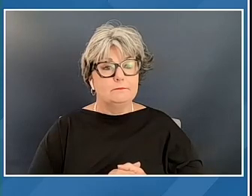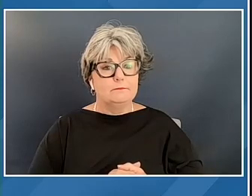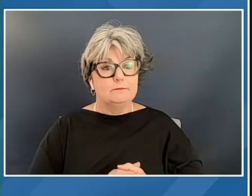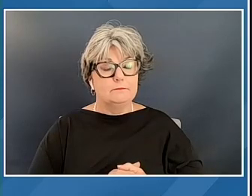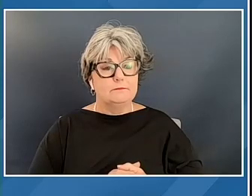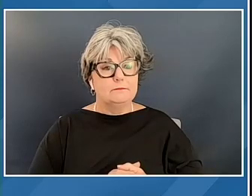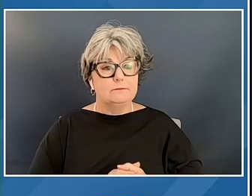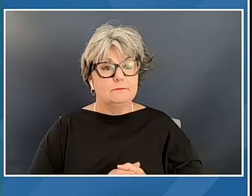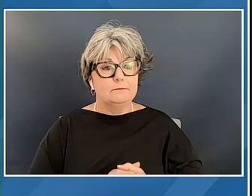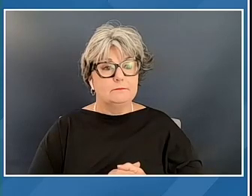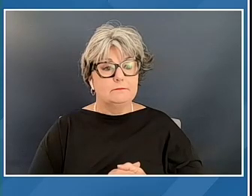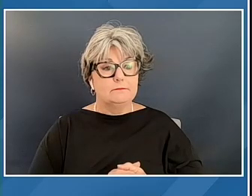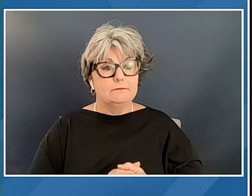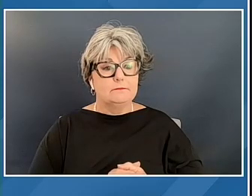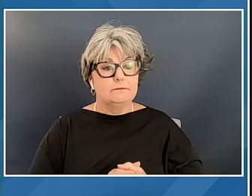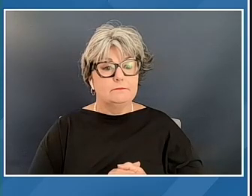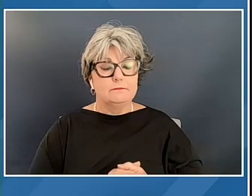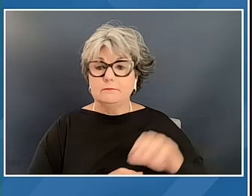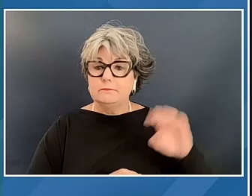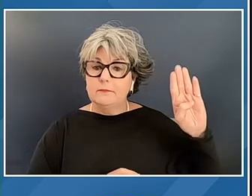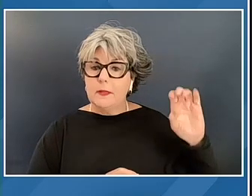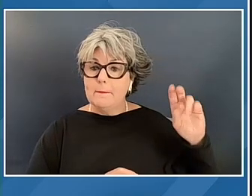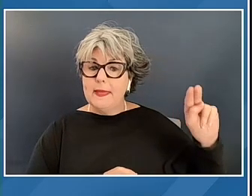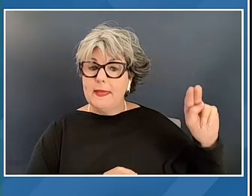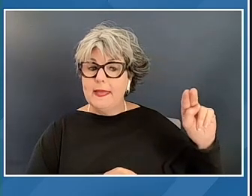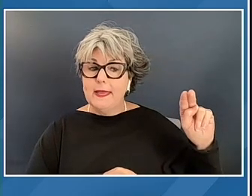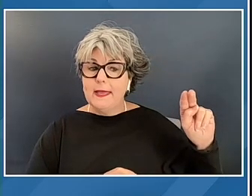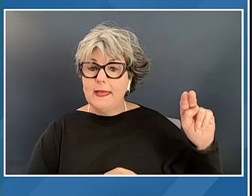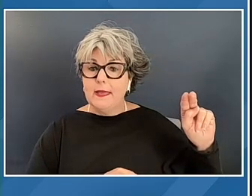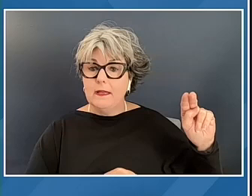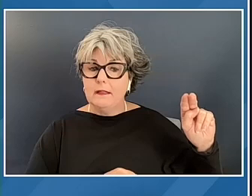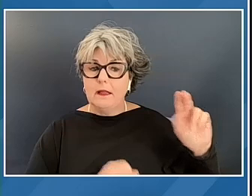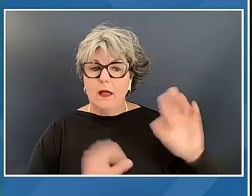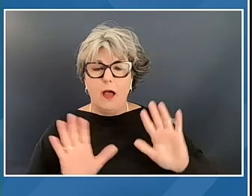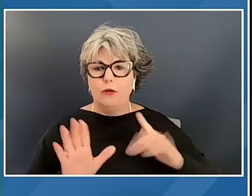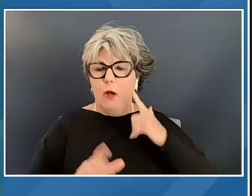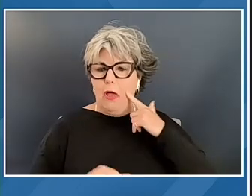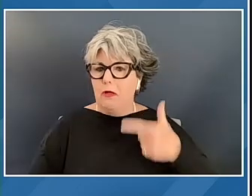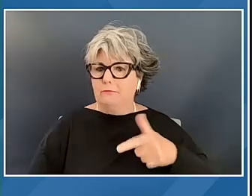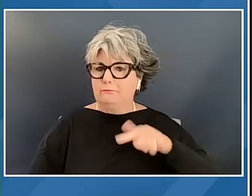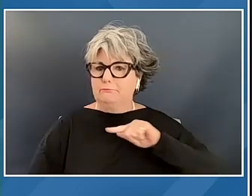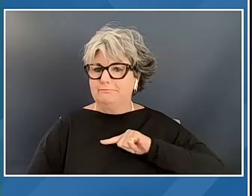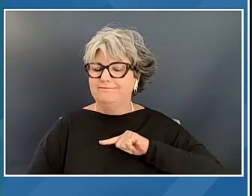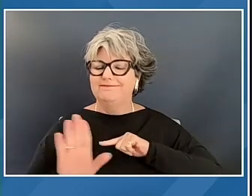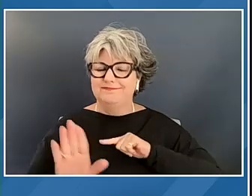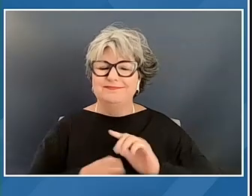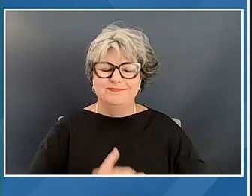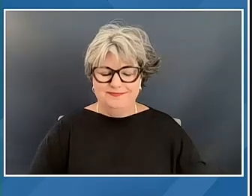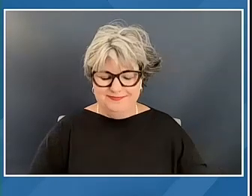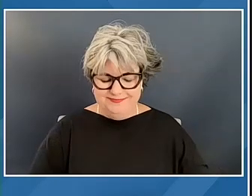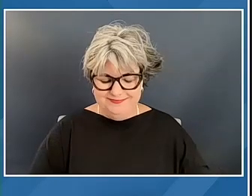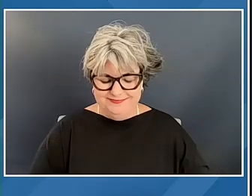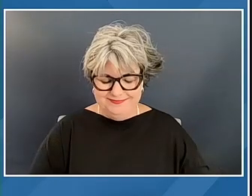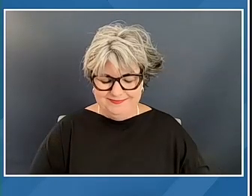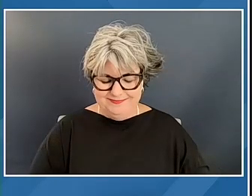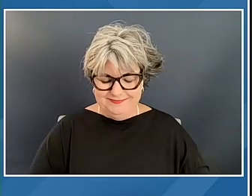? Ben, did you have something? Oh, no, I think we're going to go to me then. Yes, we are. Yeah. So not seeing any hands